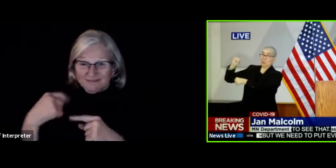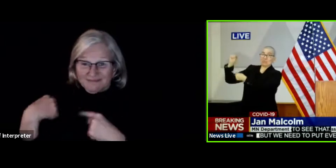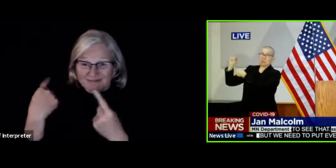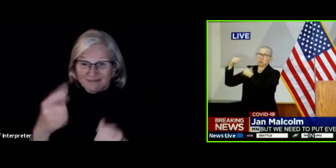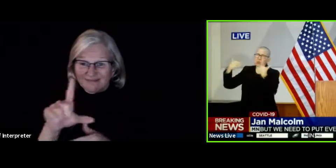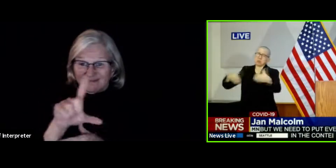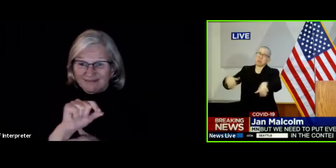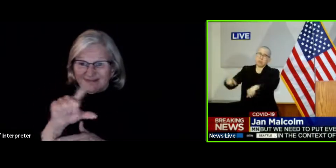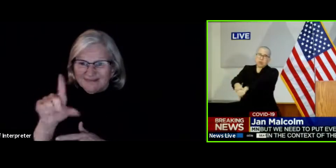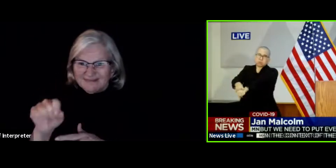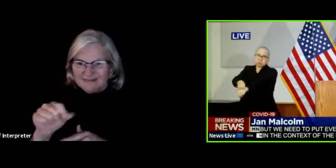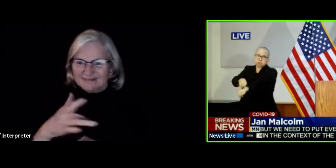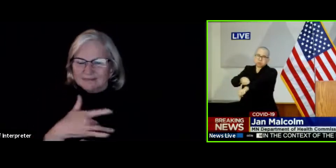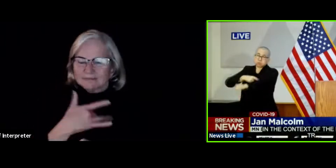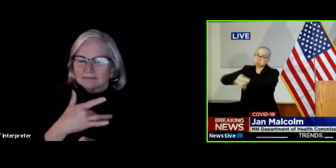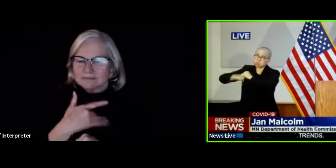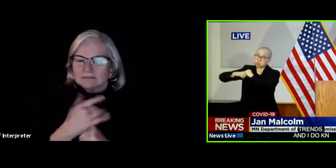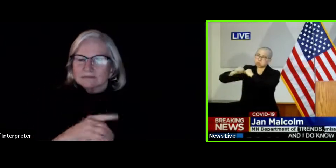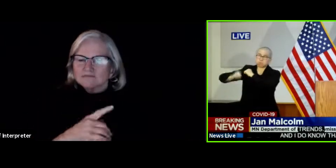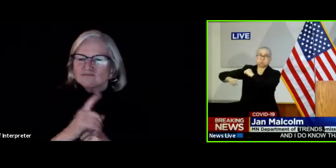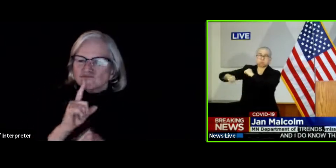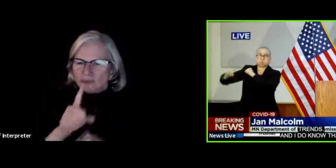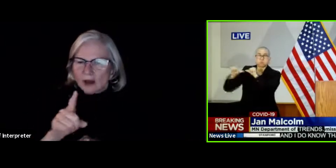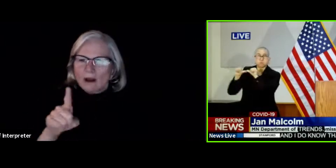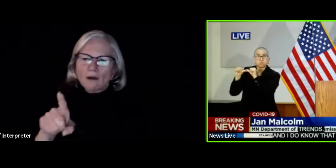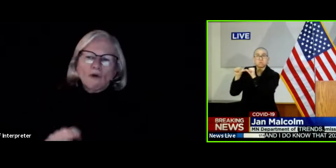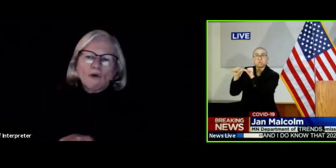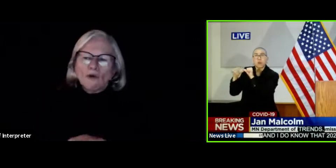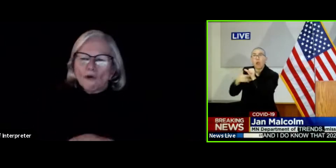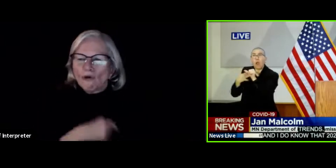SO IMPORTANT TO REITERATE THAT THIS REMAINS A VERY NEW VIRUS.